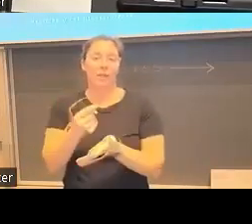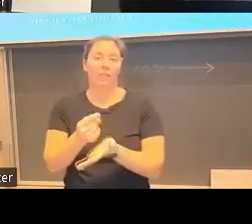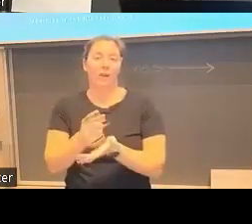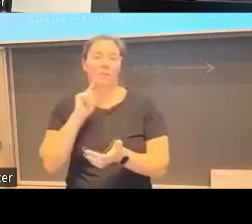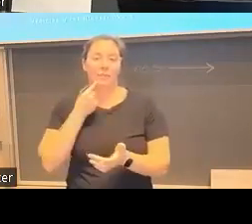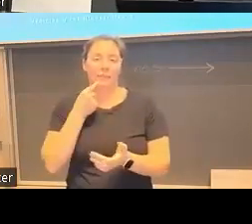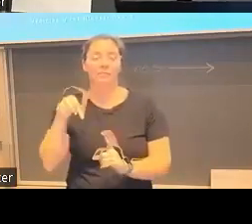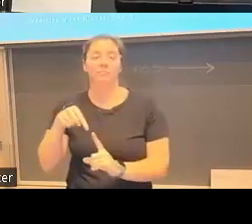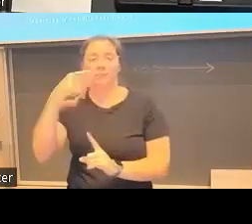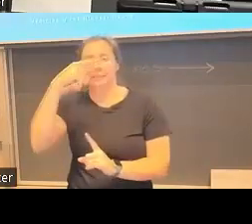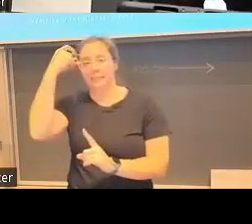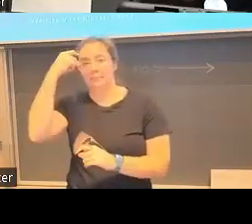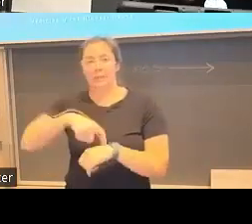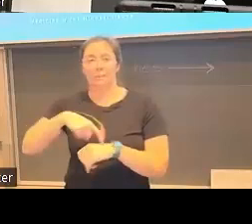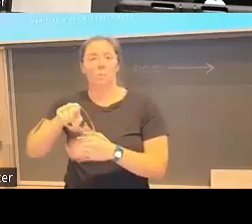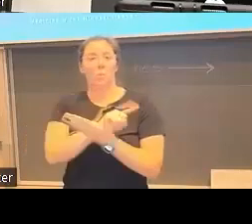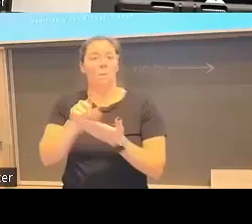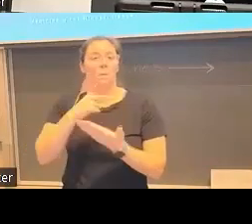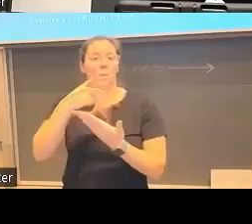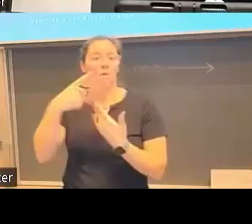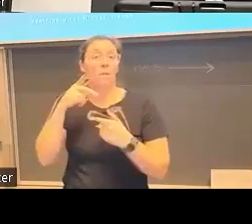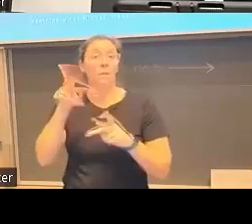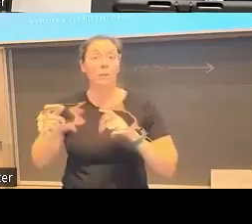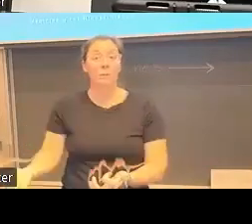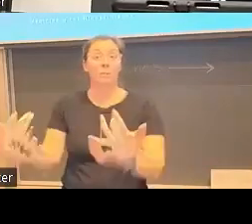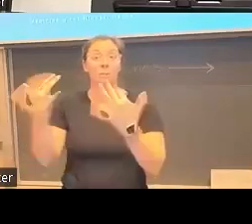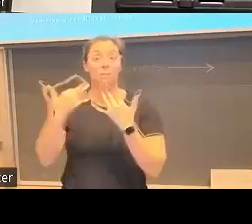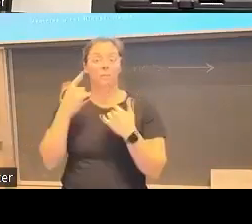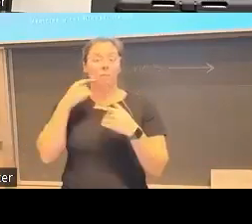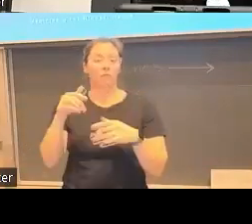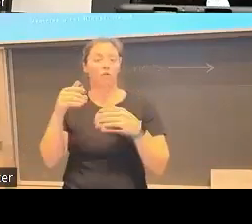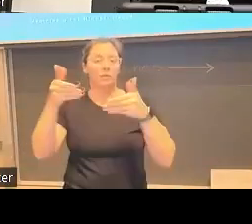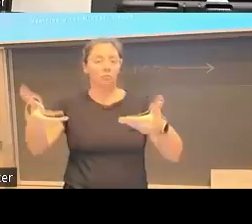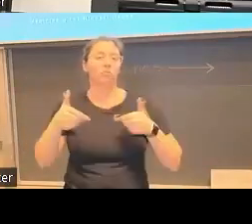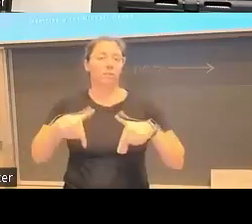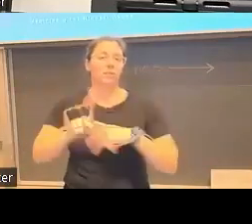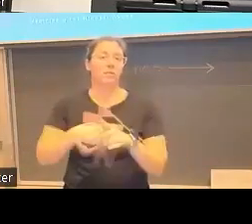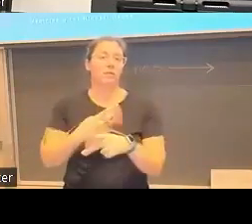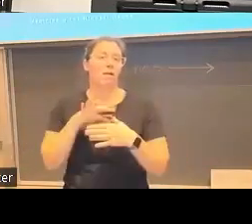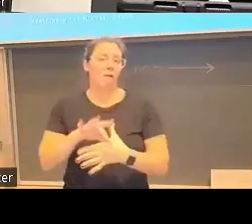the summertime it's a onewe program for people to have introduction to this type of content